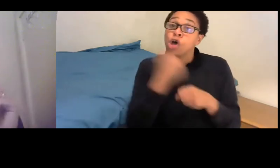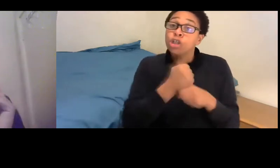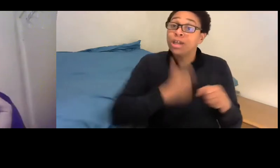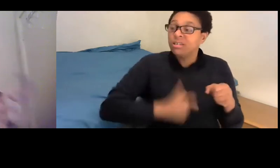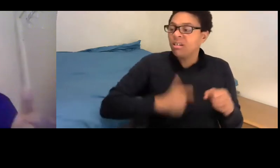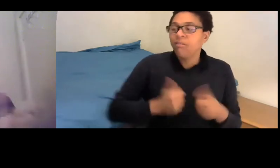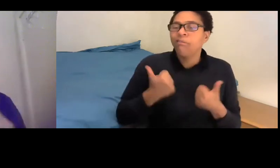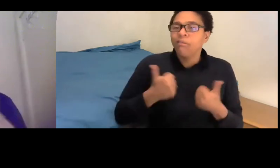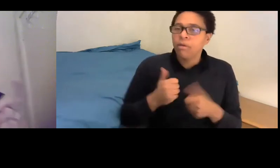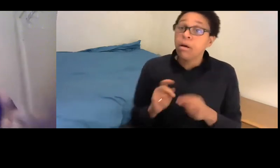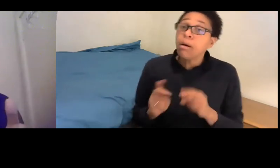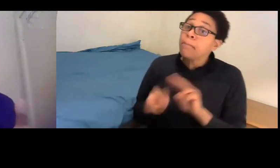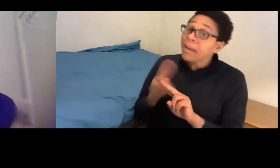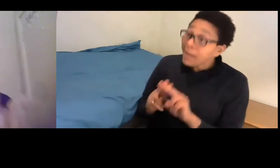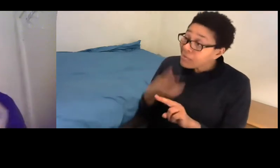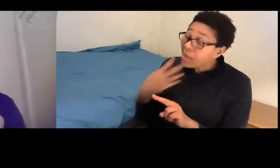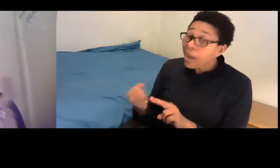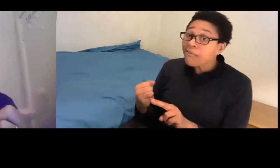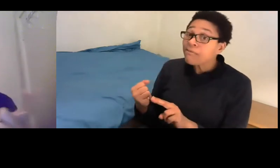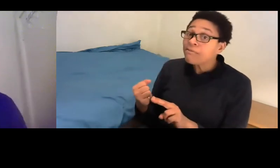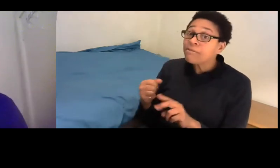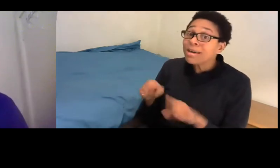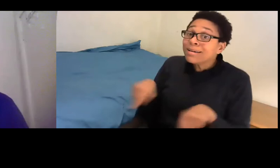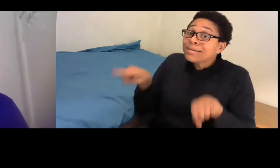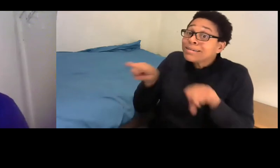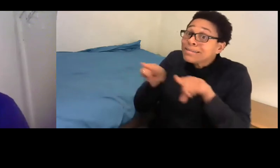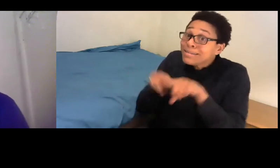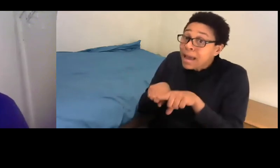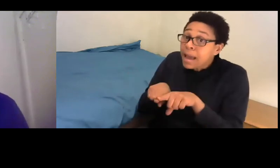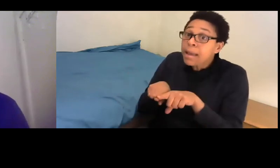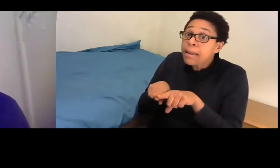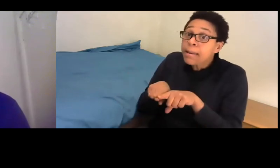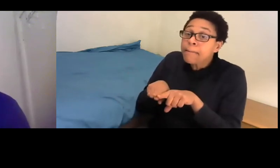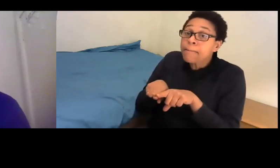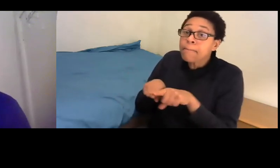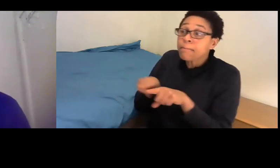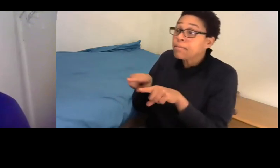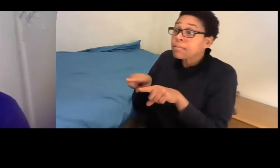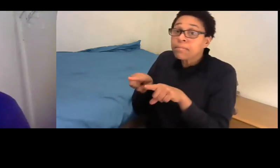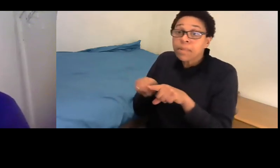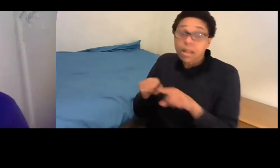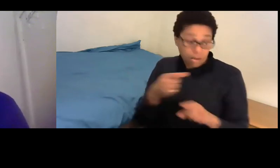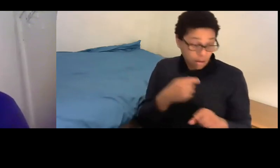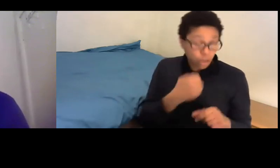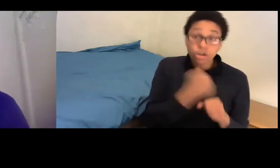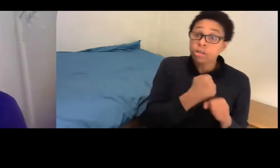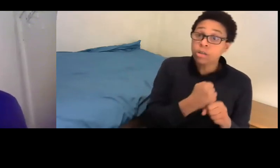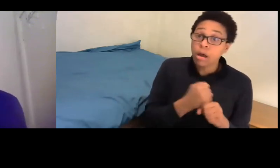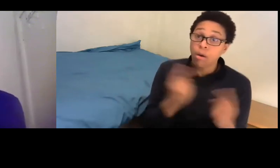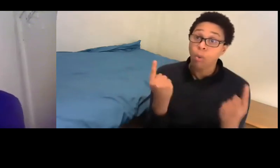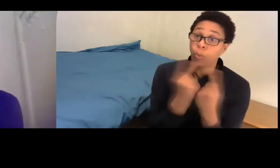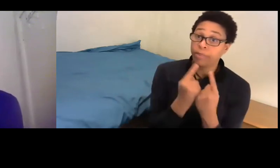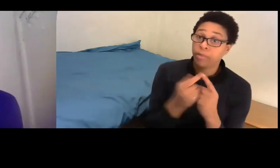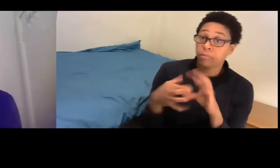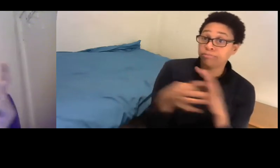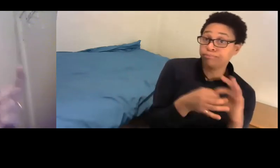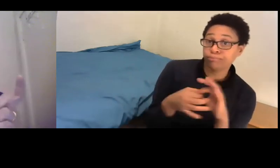it followed a hetero gender model. So if it was two men, and one man had to be discernibly, the man, the male figure and the